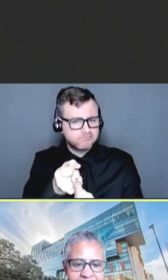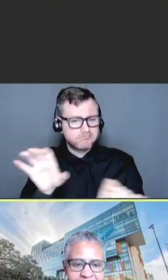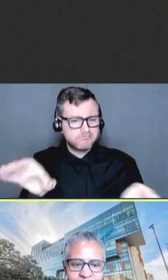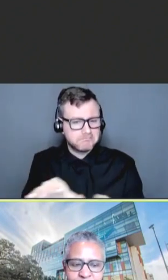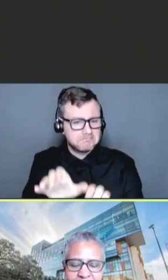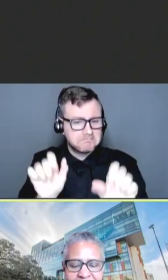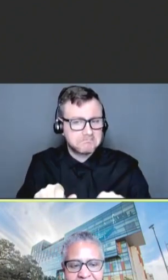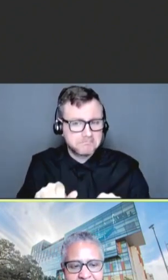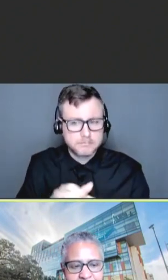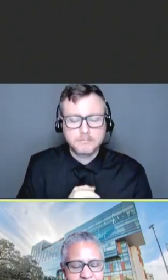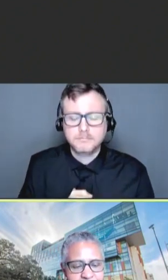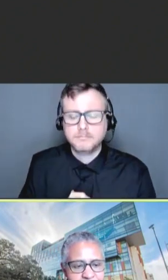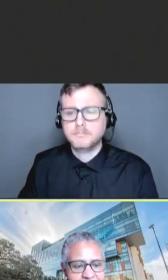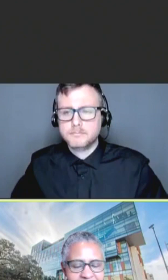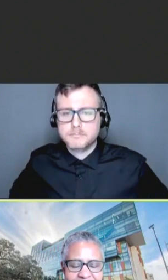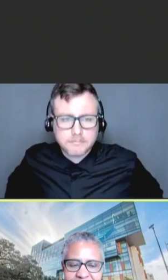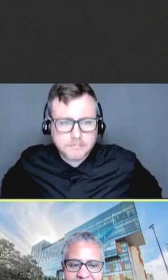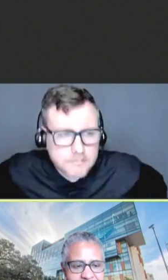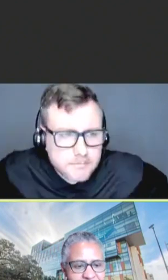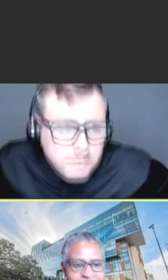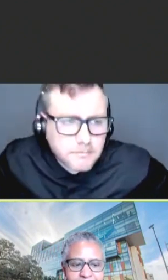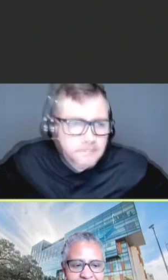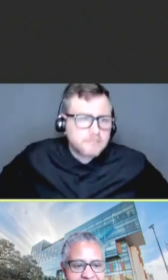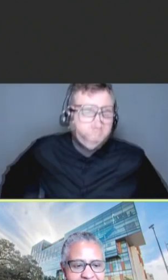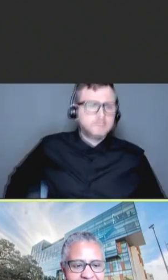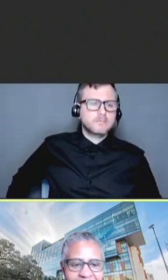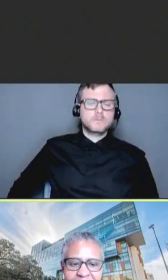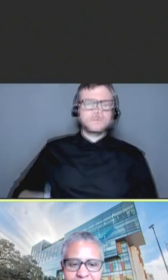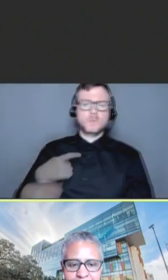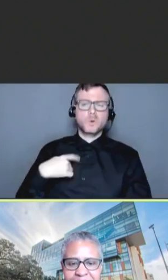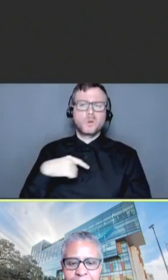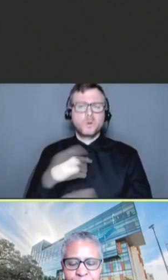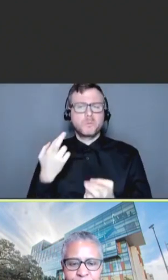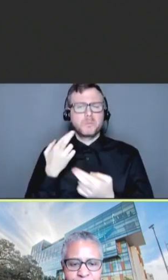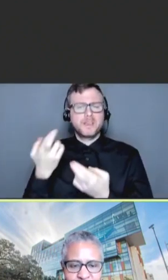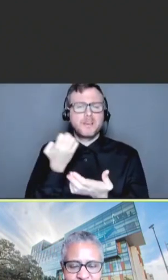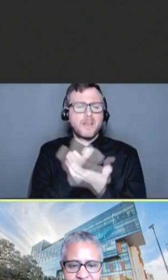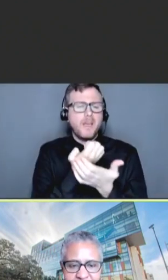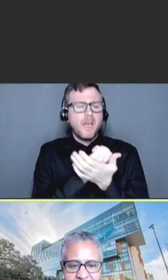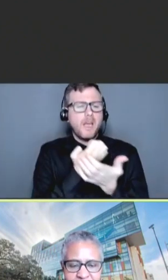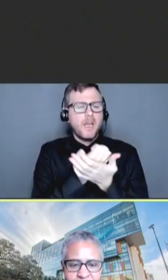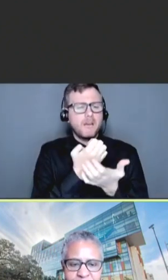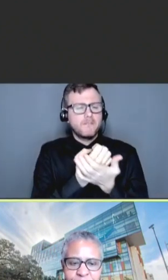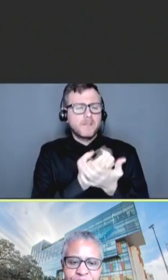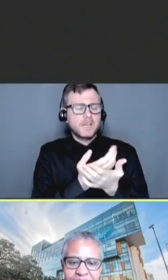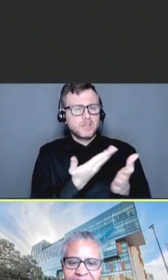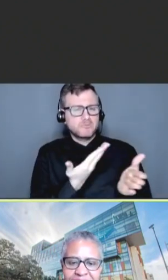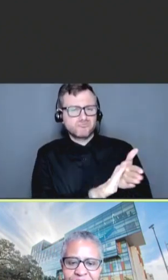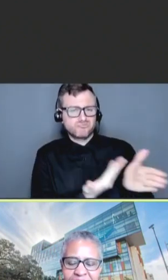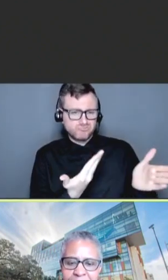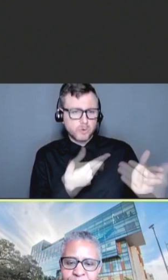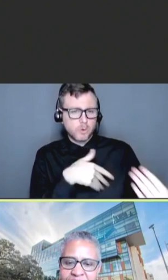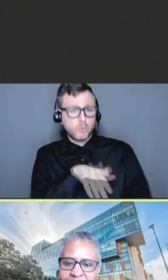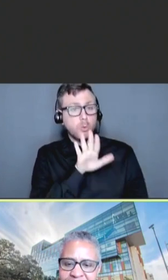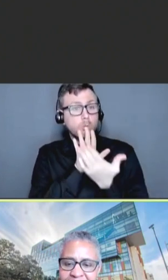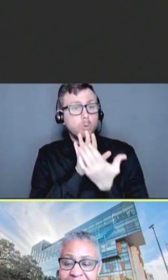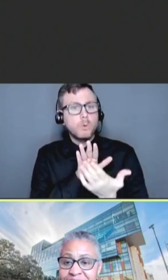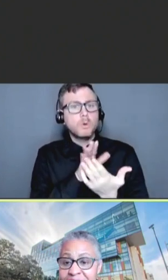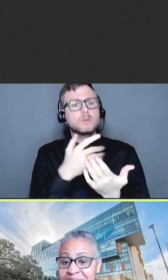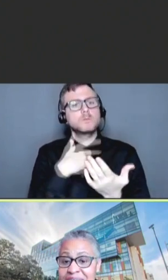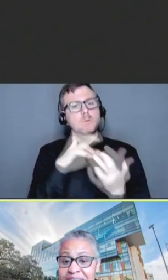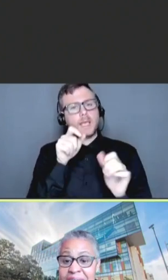To recommend an evidence-based approach, through which we could identify and prioritize vaccine